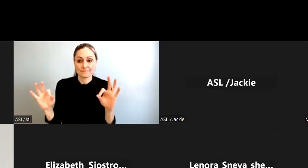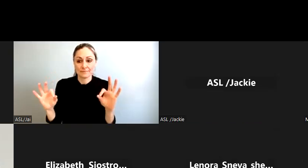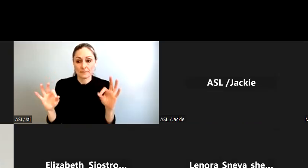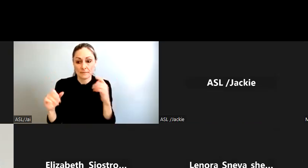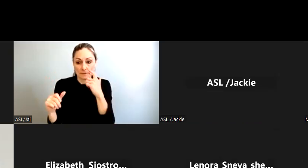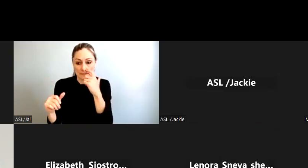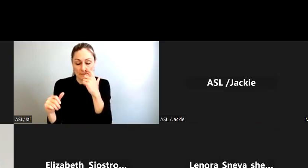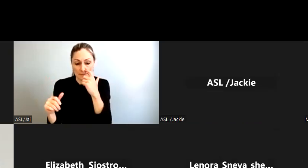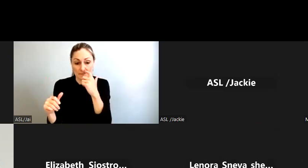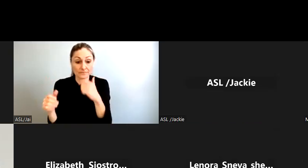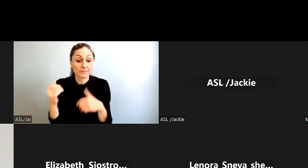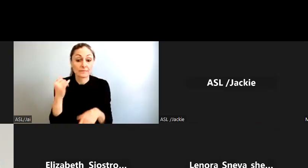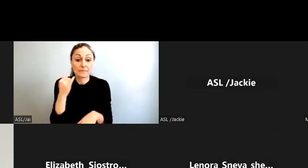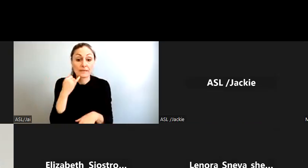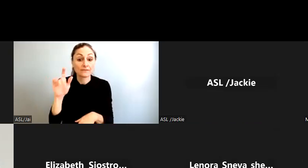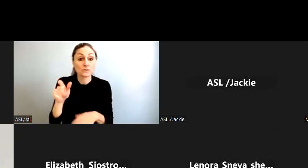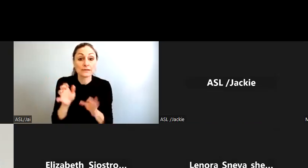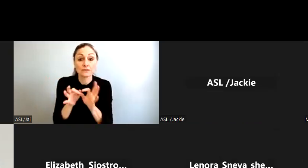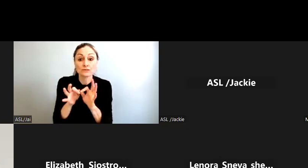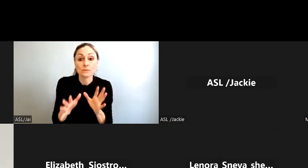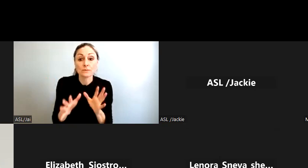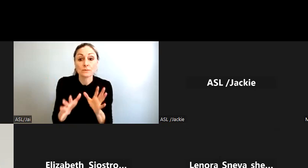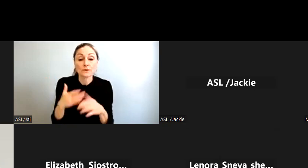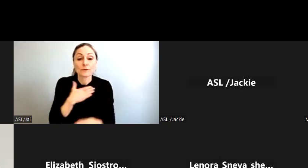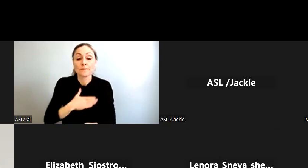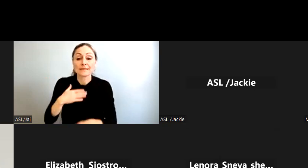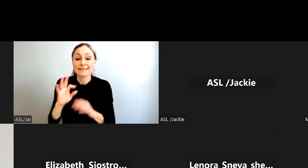And if you need interpreters, please pin them on your screen. Okay.